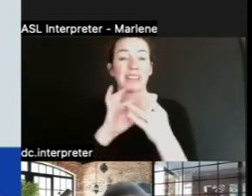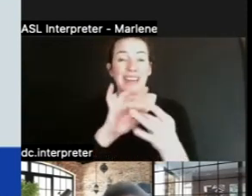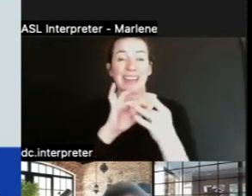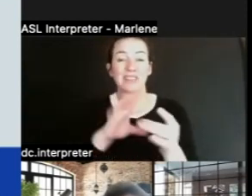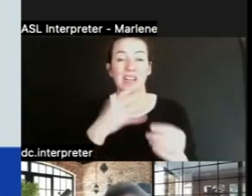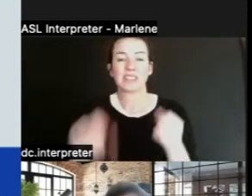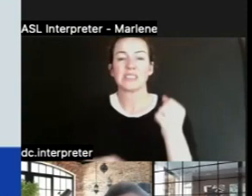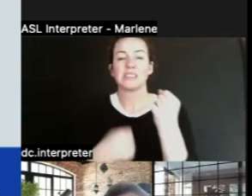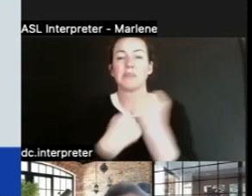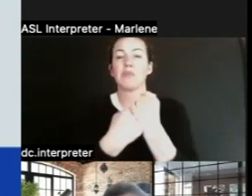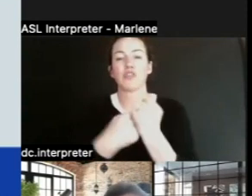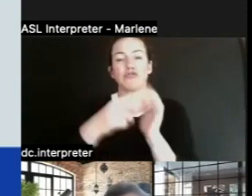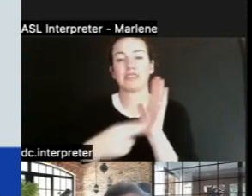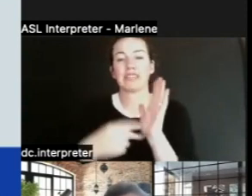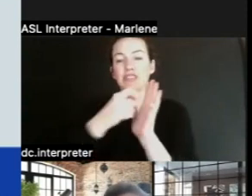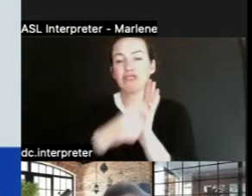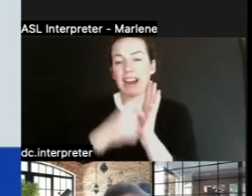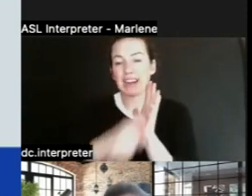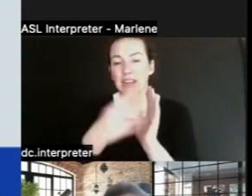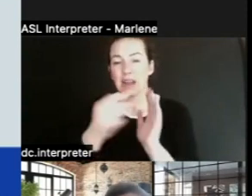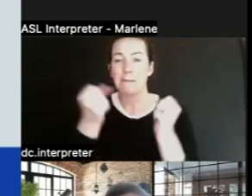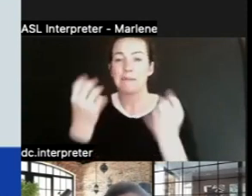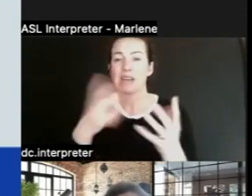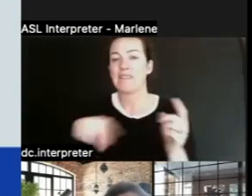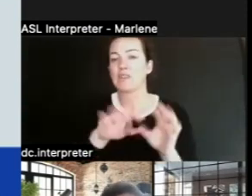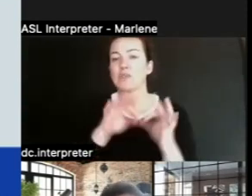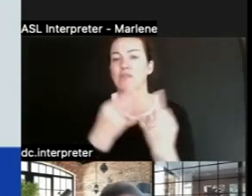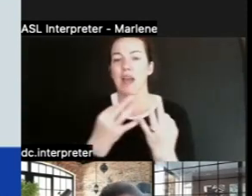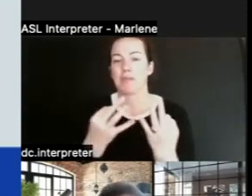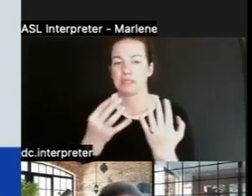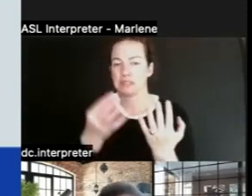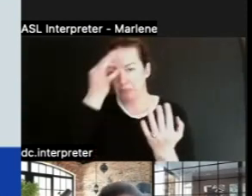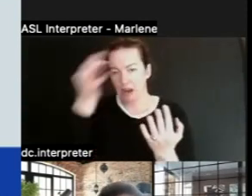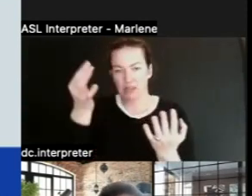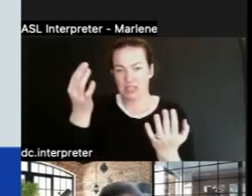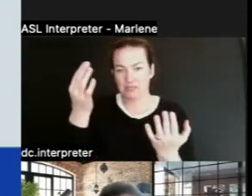and a lot of our families barely even had any knowledge when it came to connecting